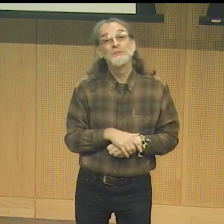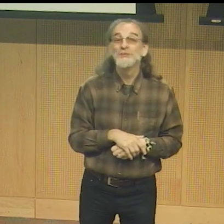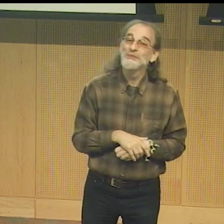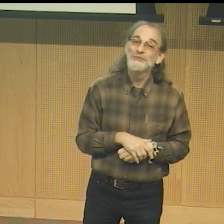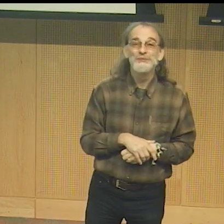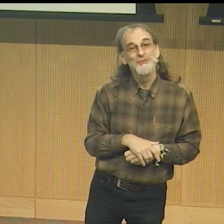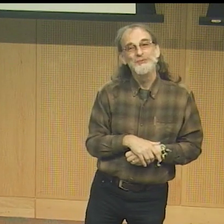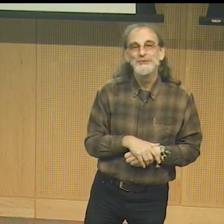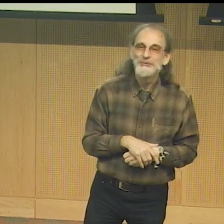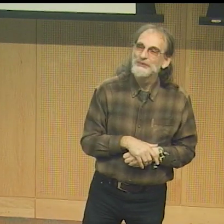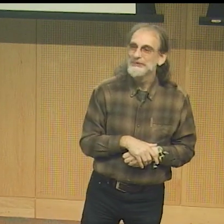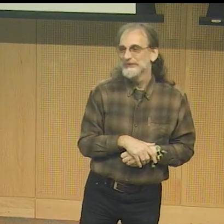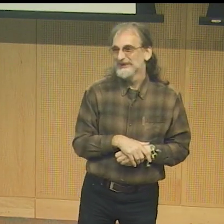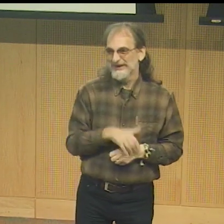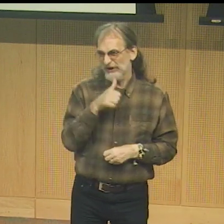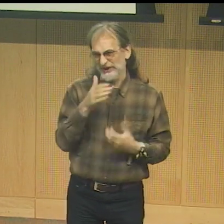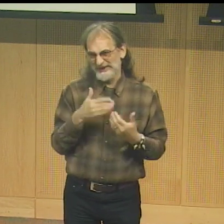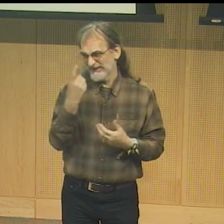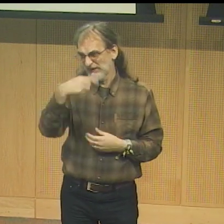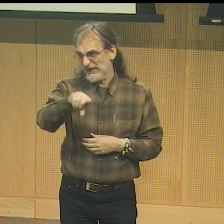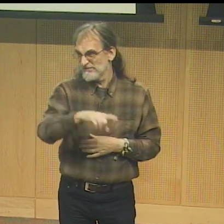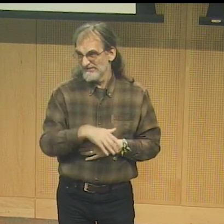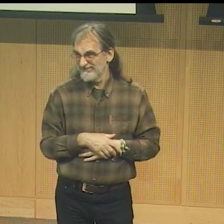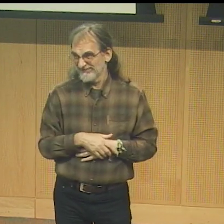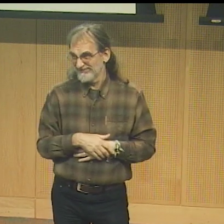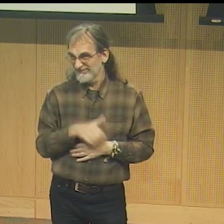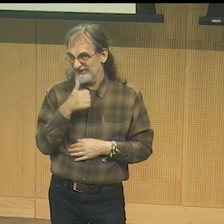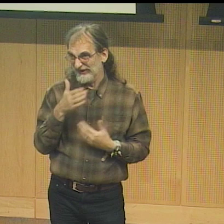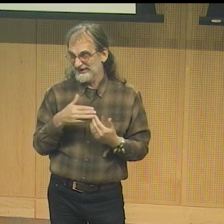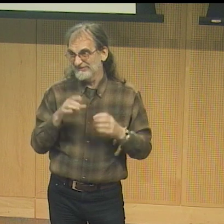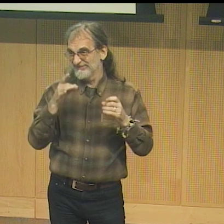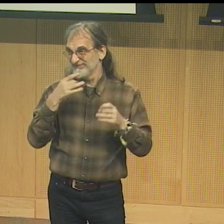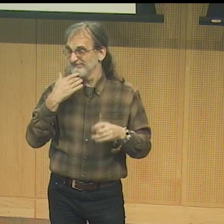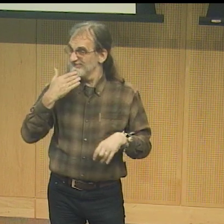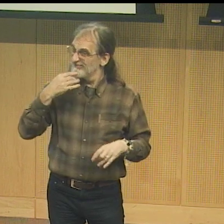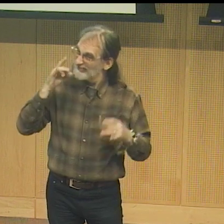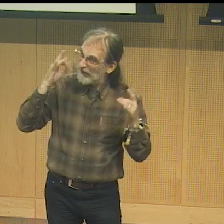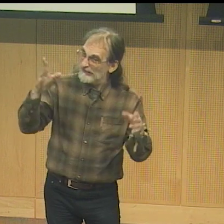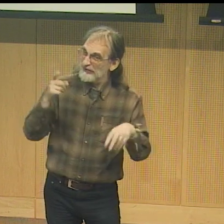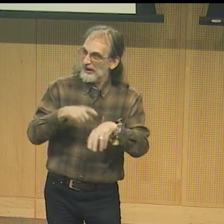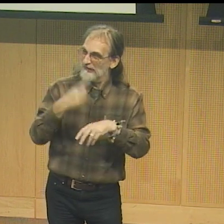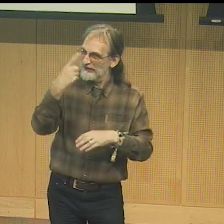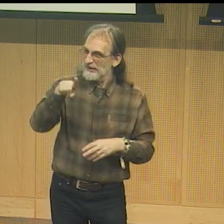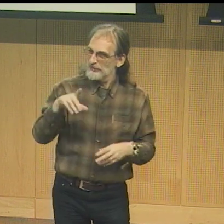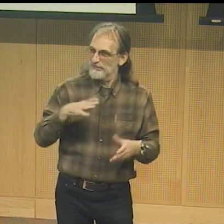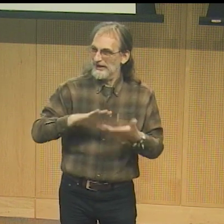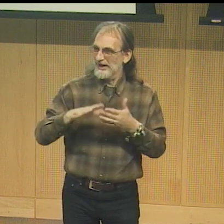Deaf superintendents. Not an easy job that they face. It's a very difficult job.